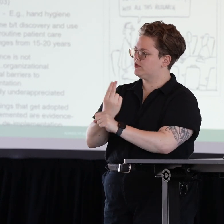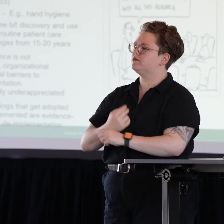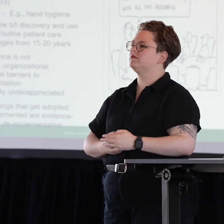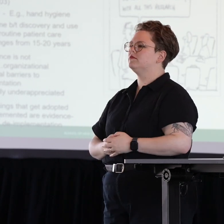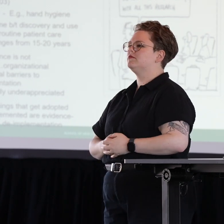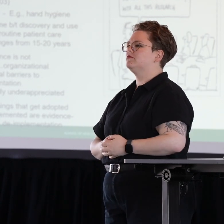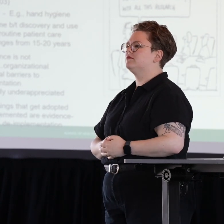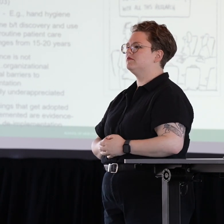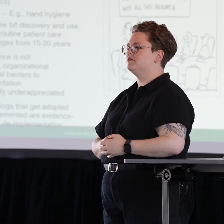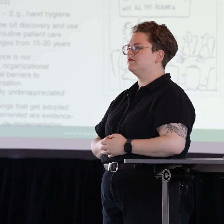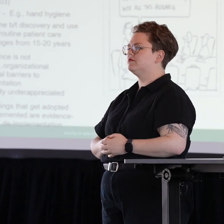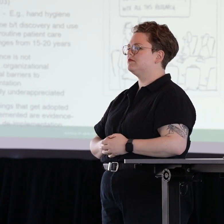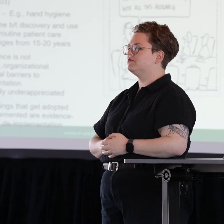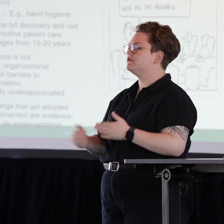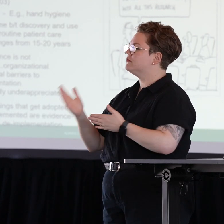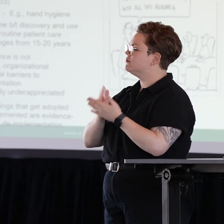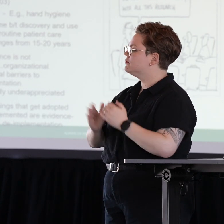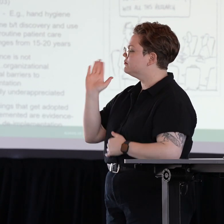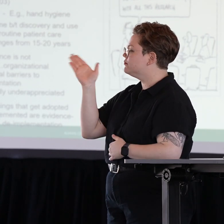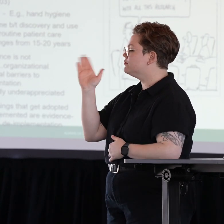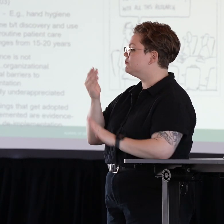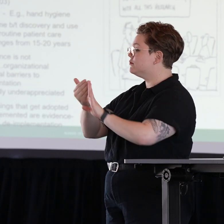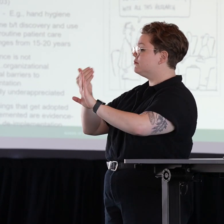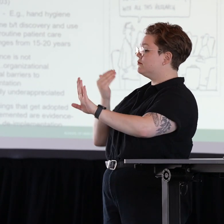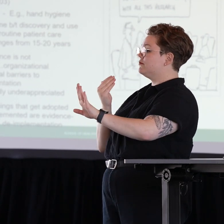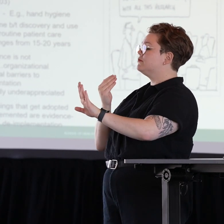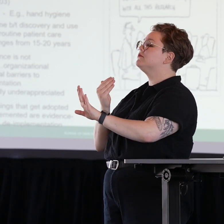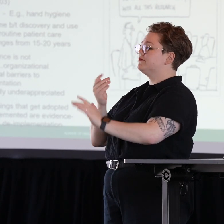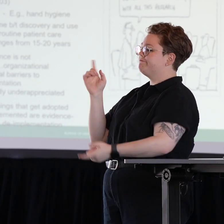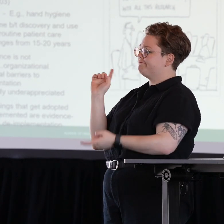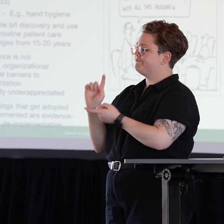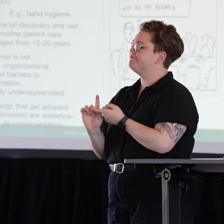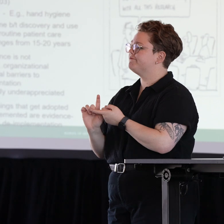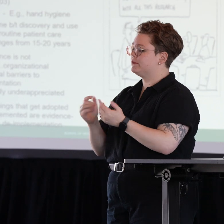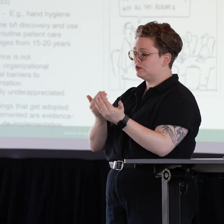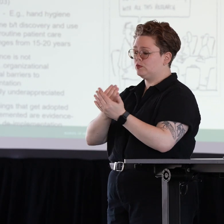the talks earlier mentioned, this idea of de implementation, the evidence changes, new programs, new therapies are